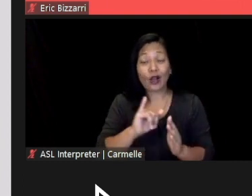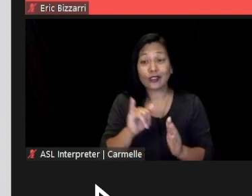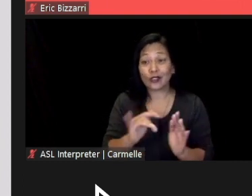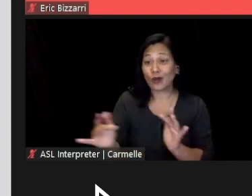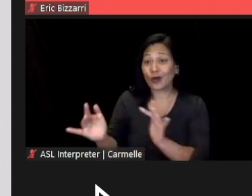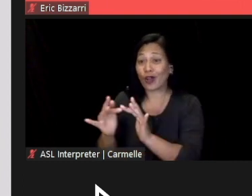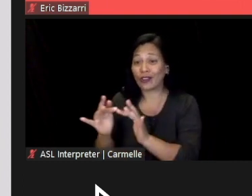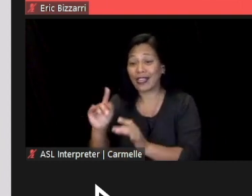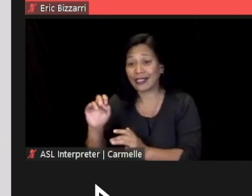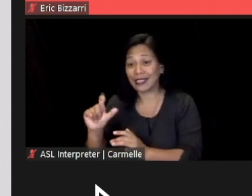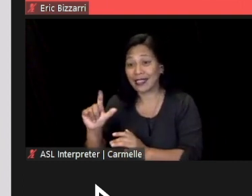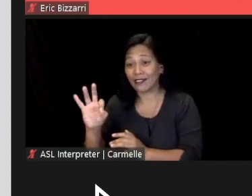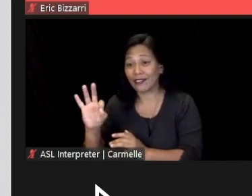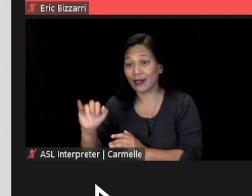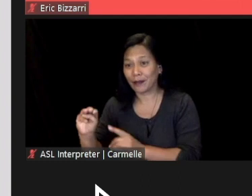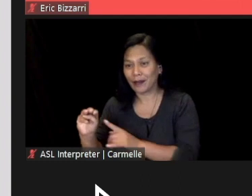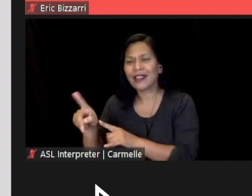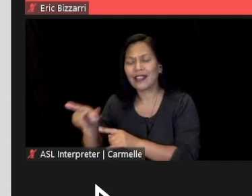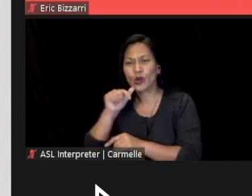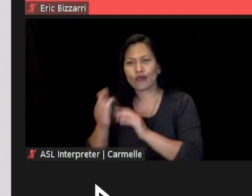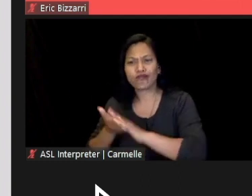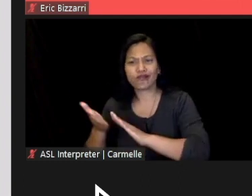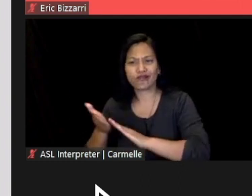Ask a lot of questions because it can be overwhelming.